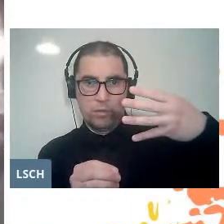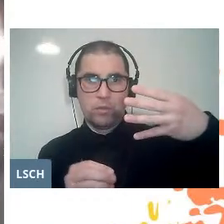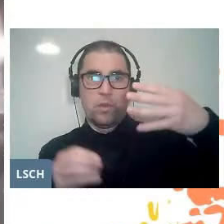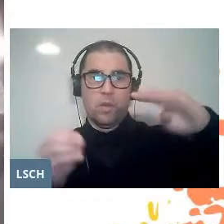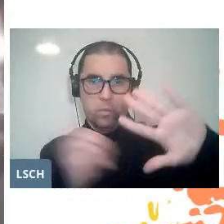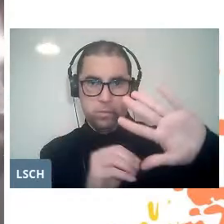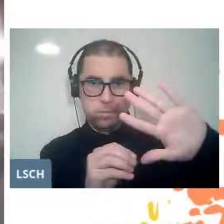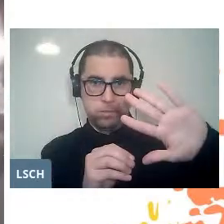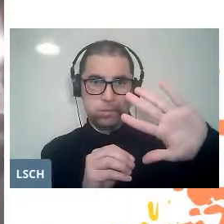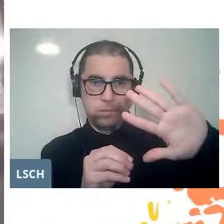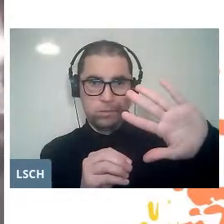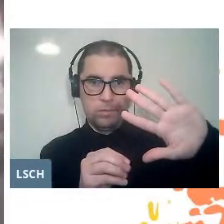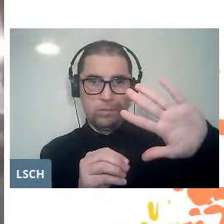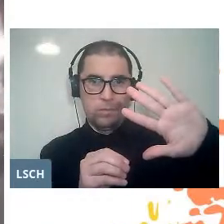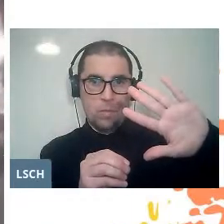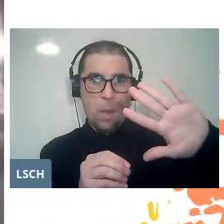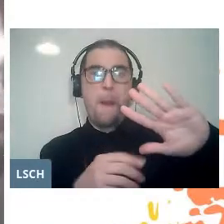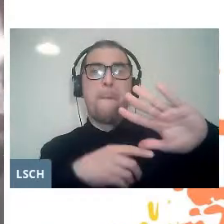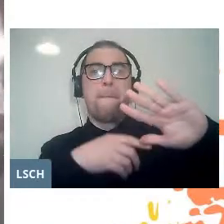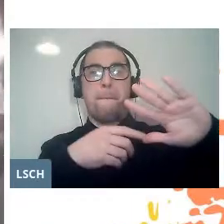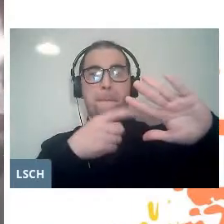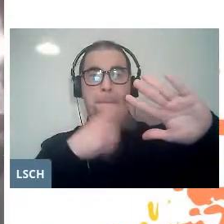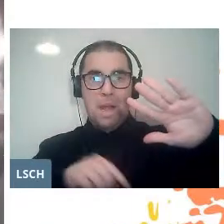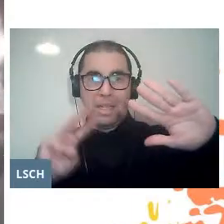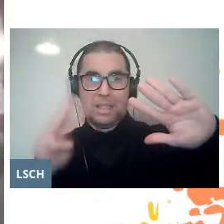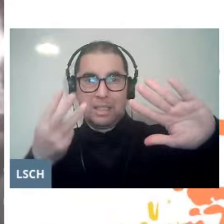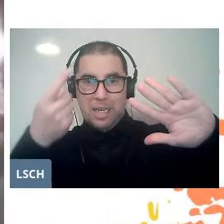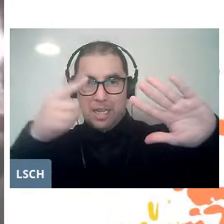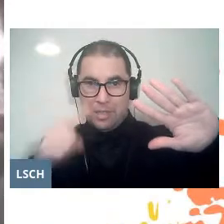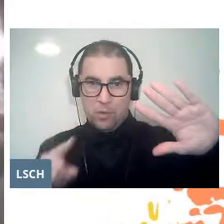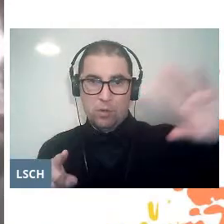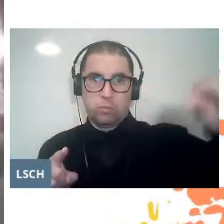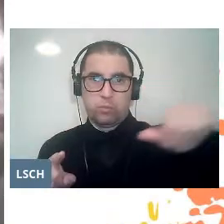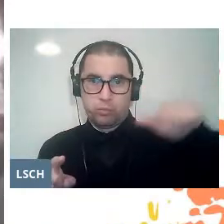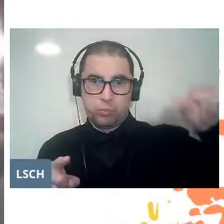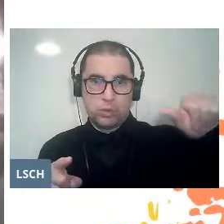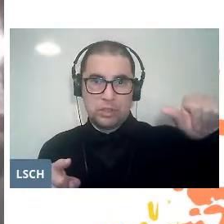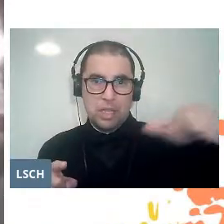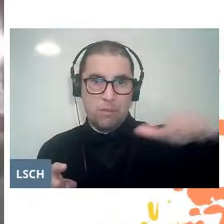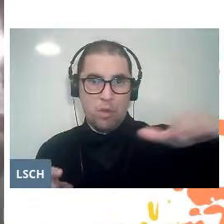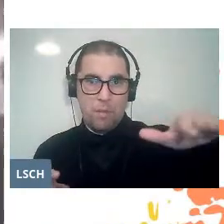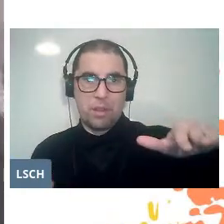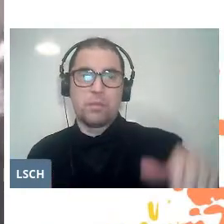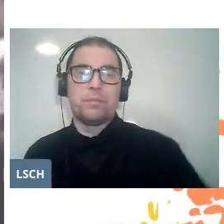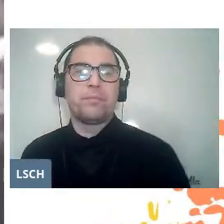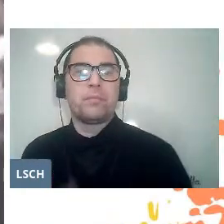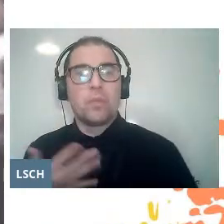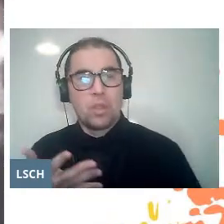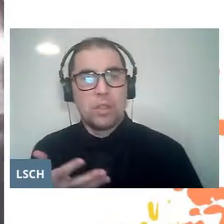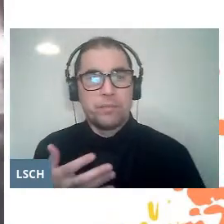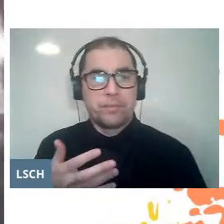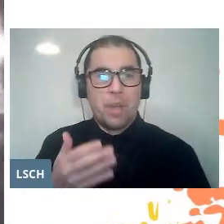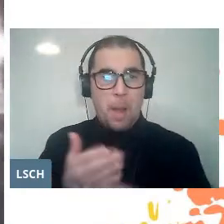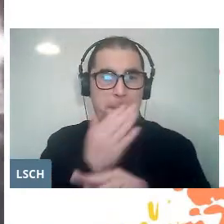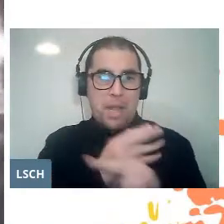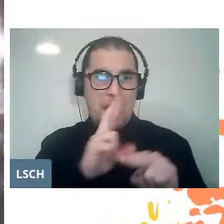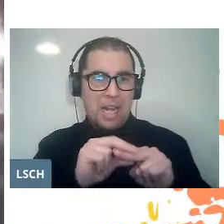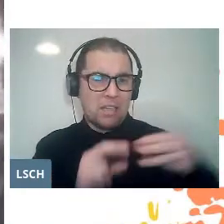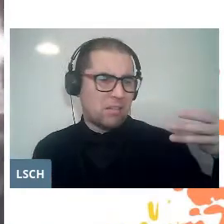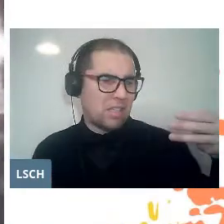even the third symphony has six movements. We remember the pre-classical, three movements,